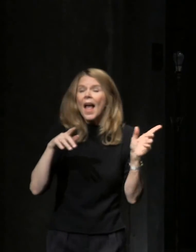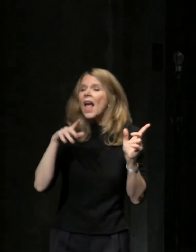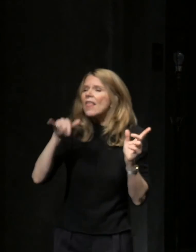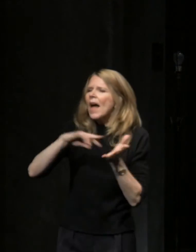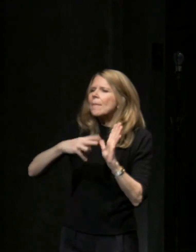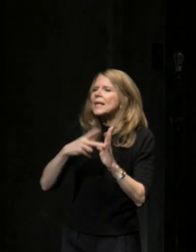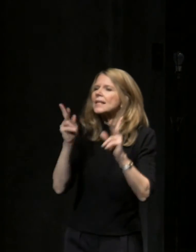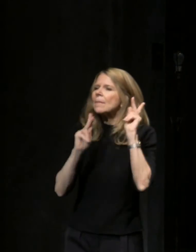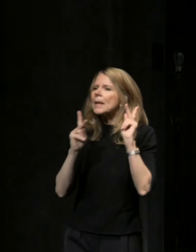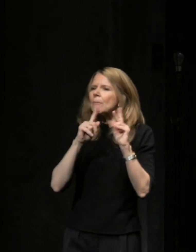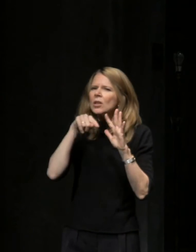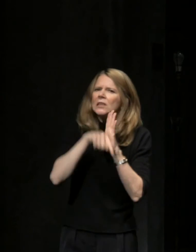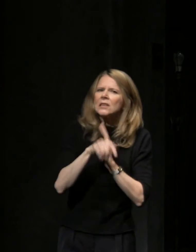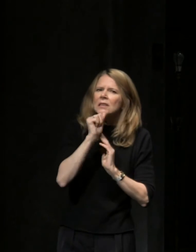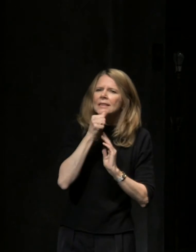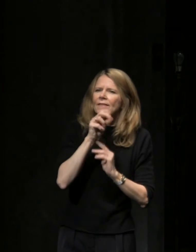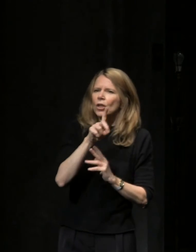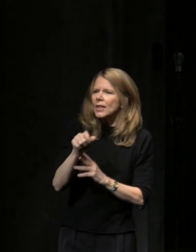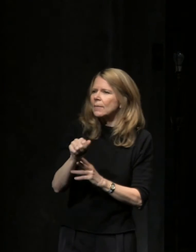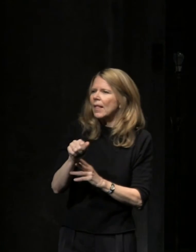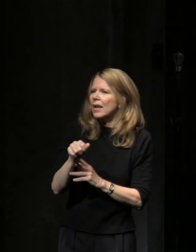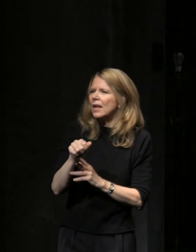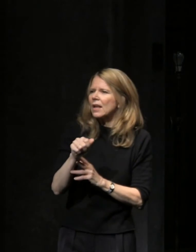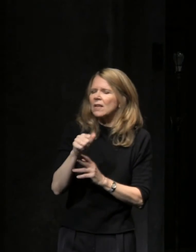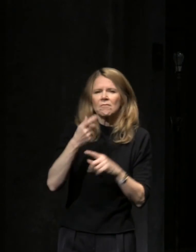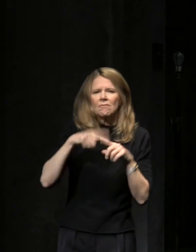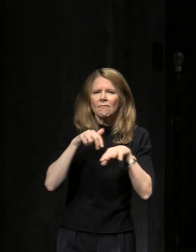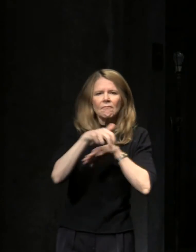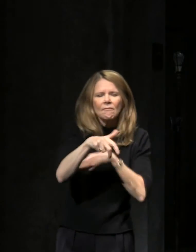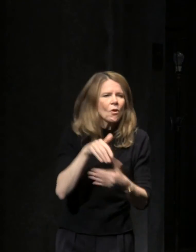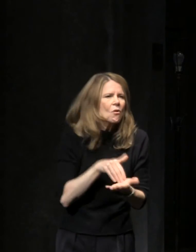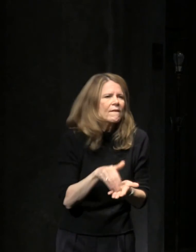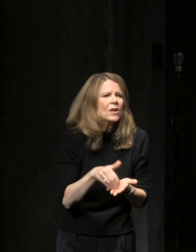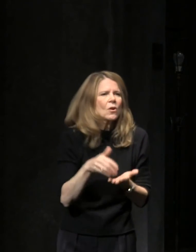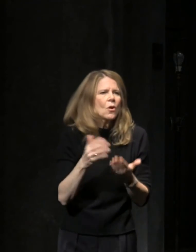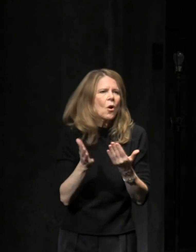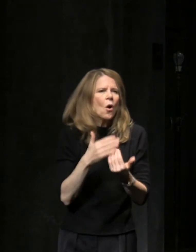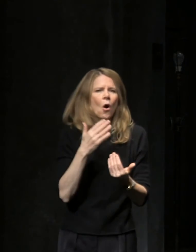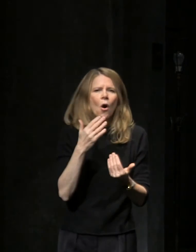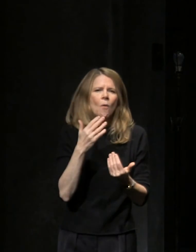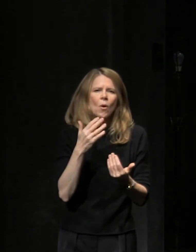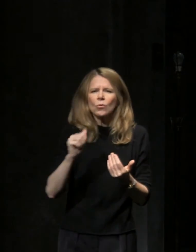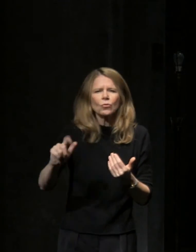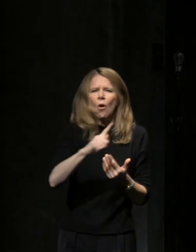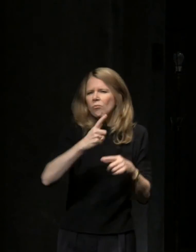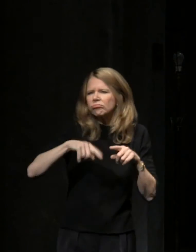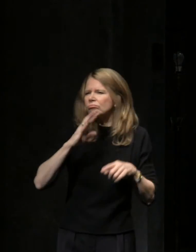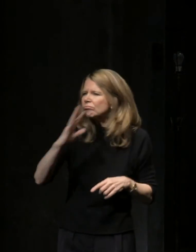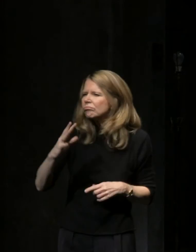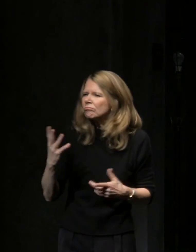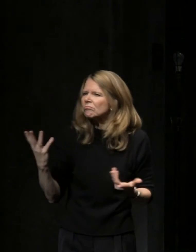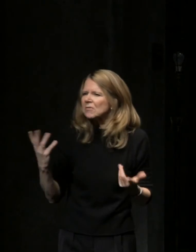disabilities. People who are non-ambulatory, almost always nonverbal, have very significant